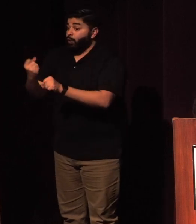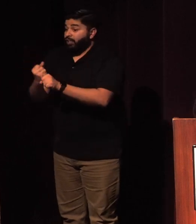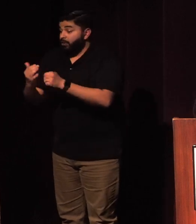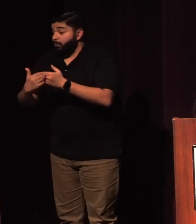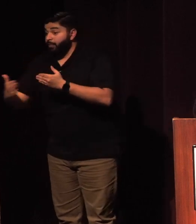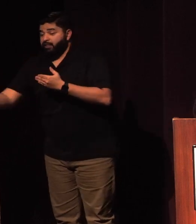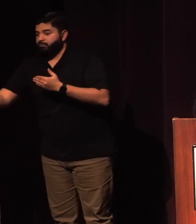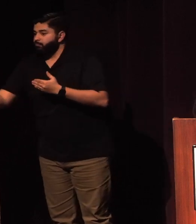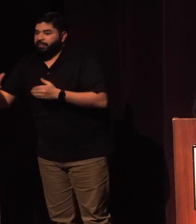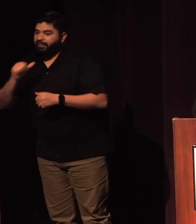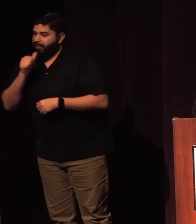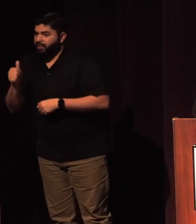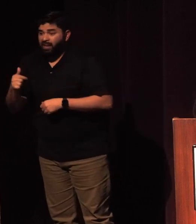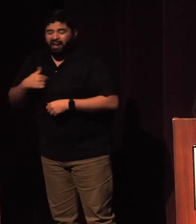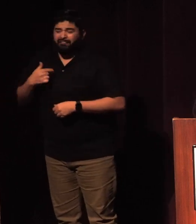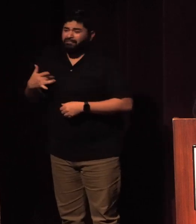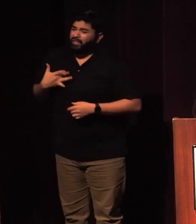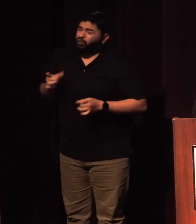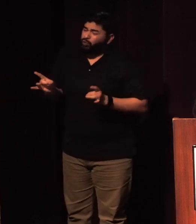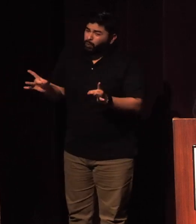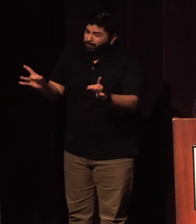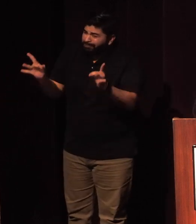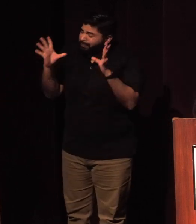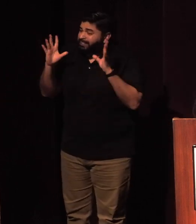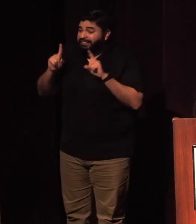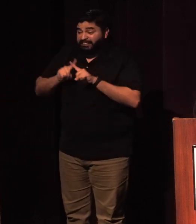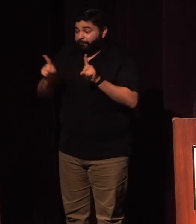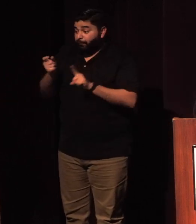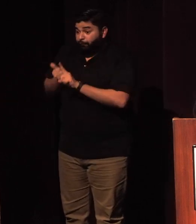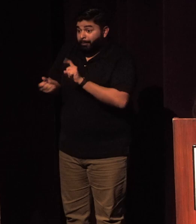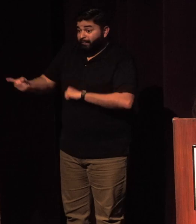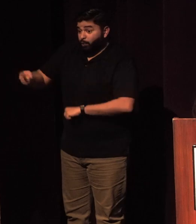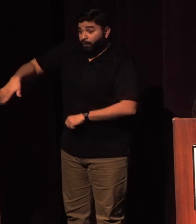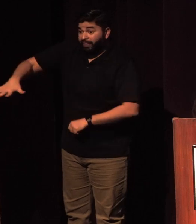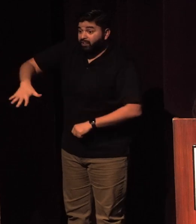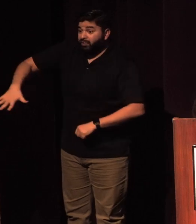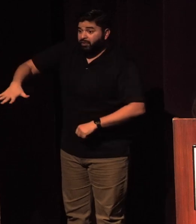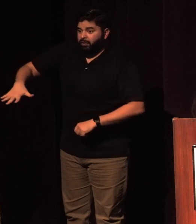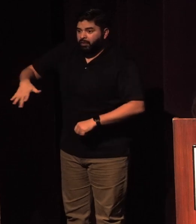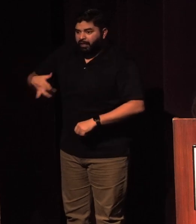with students didn't last longer than one-year I felt so radically different and cast out from everyone around me